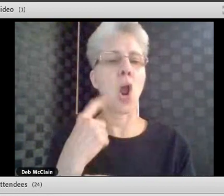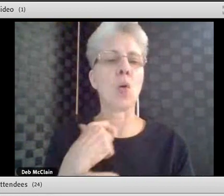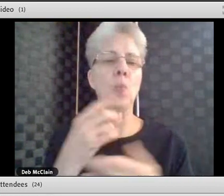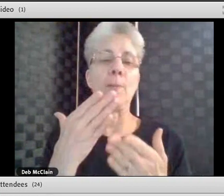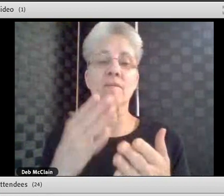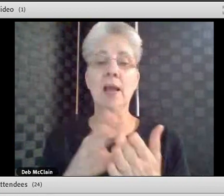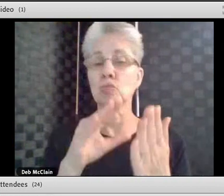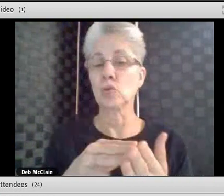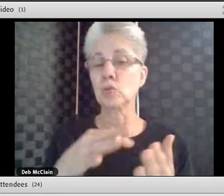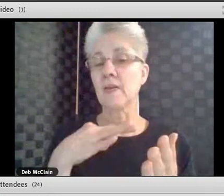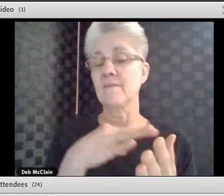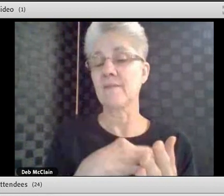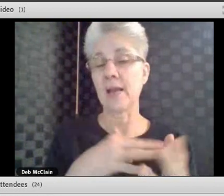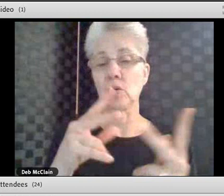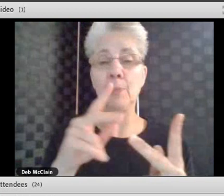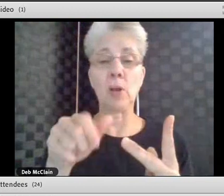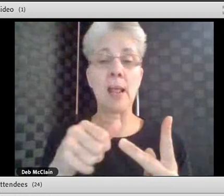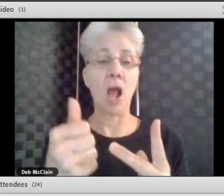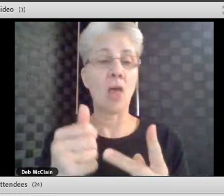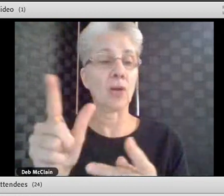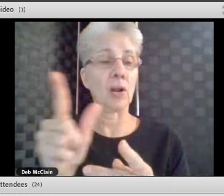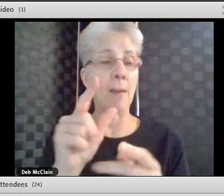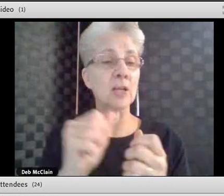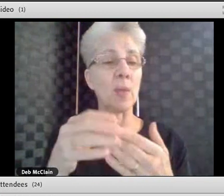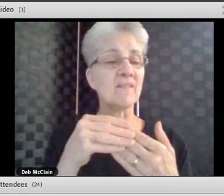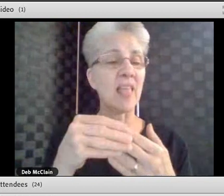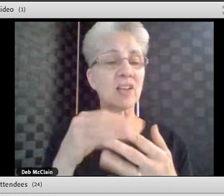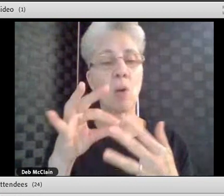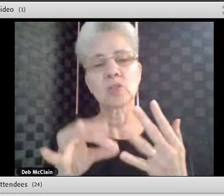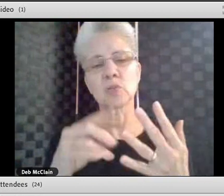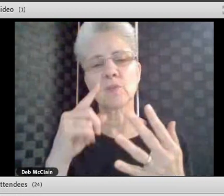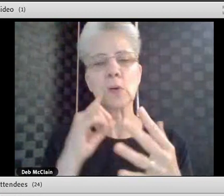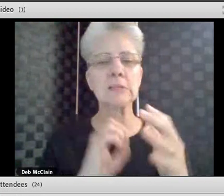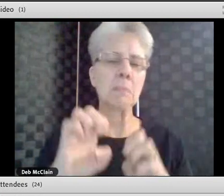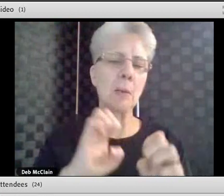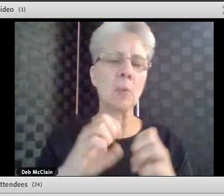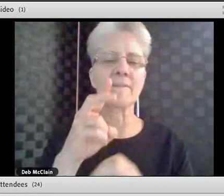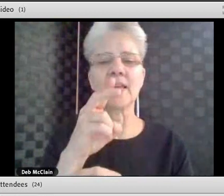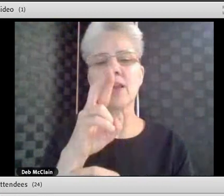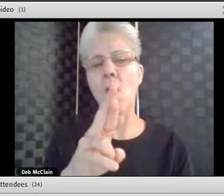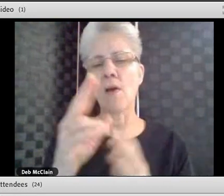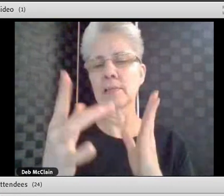and people with virtual reality. We provide students, faculty, patrons, and other libraries with flexible options